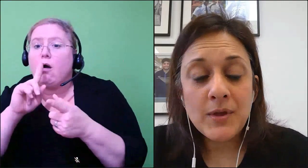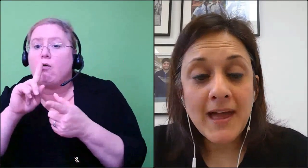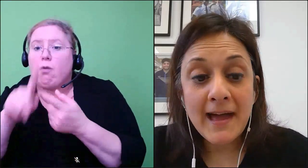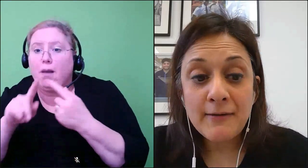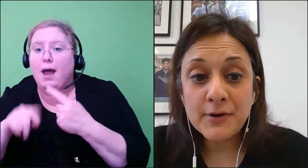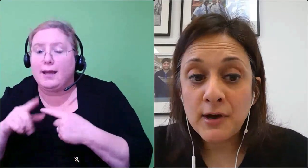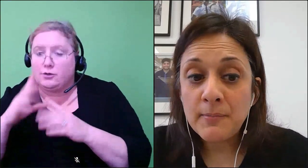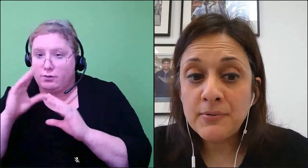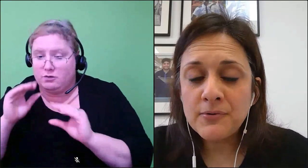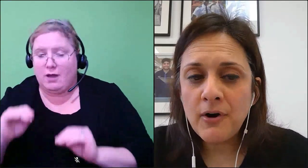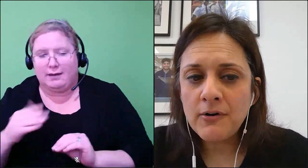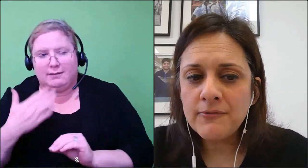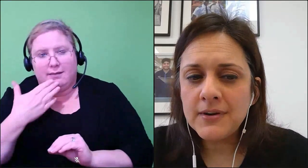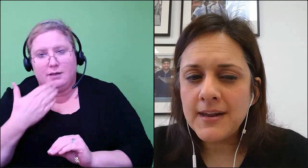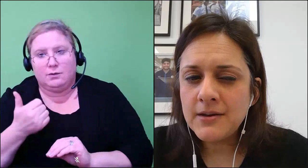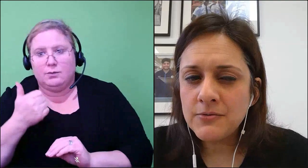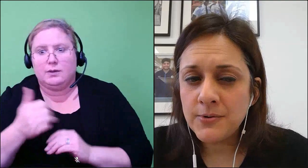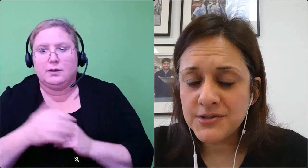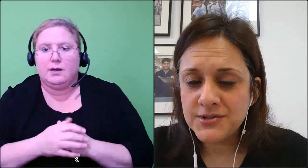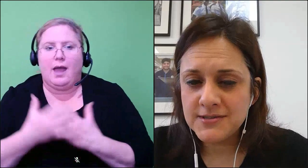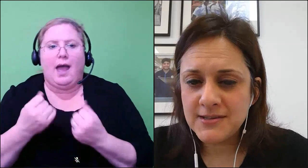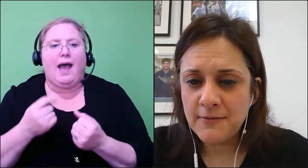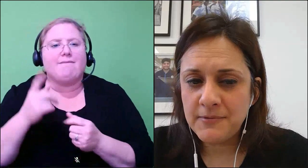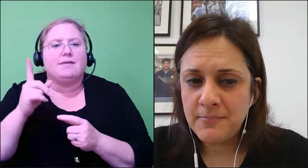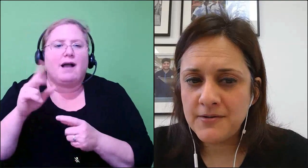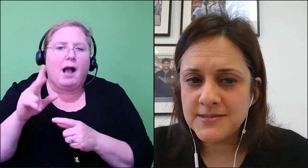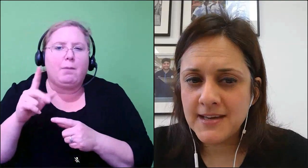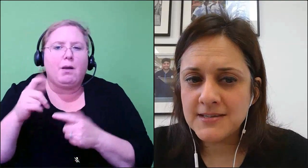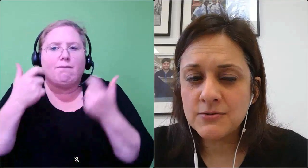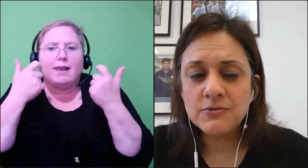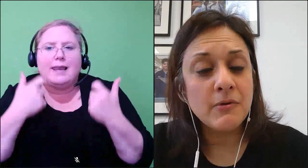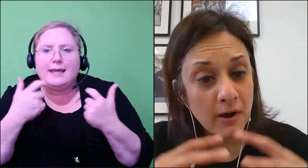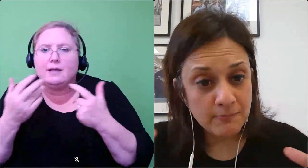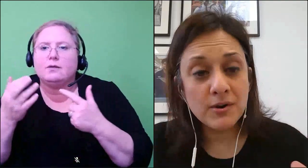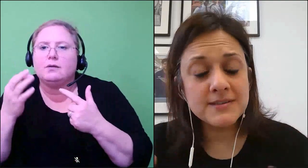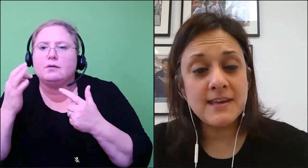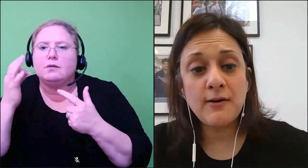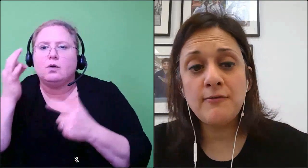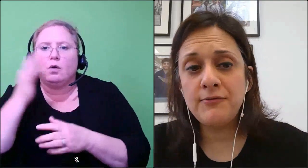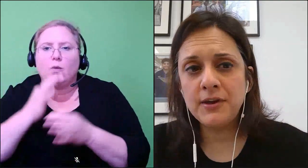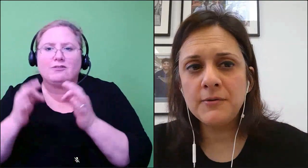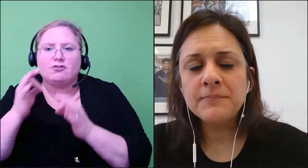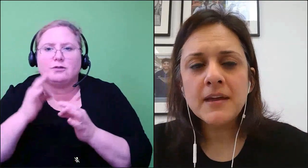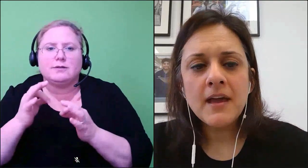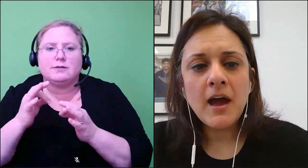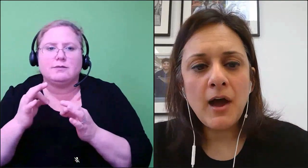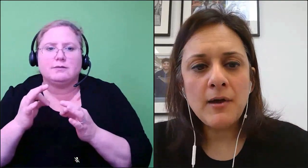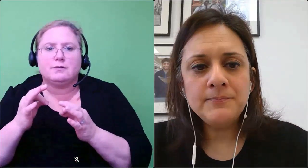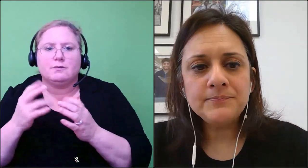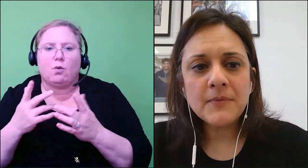We have a couple of legal questions that have been posted, or policy overview.